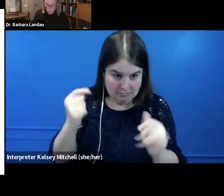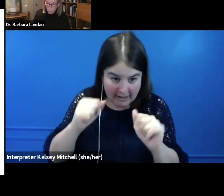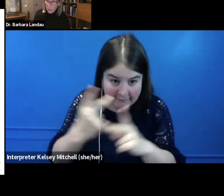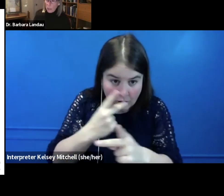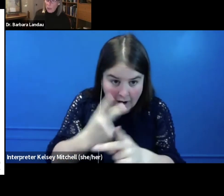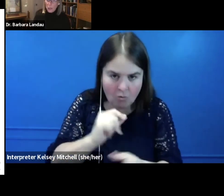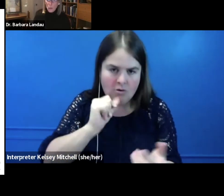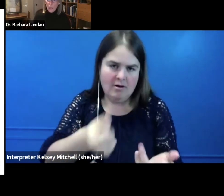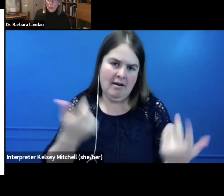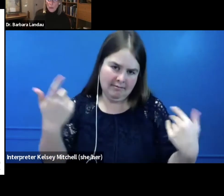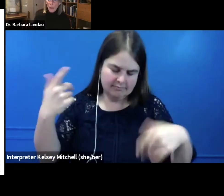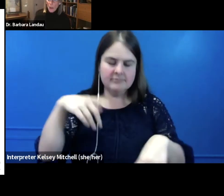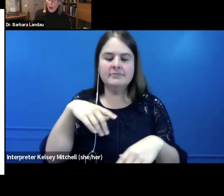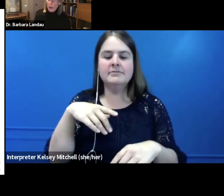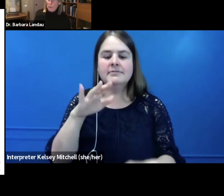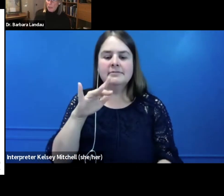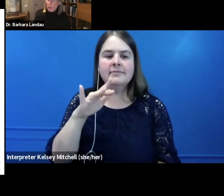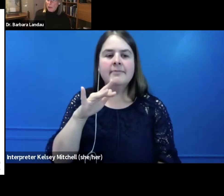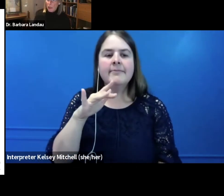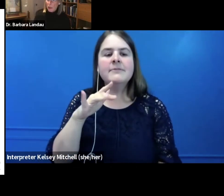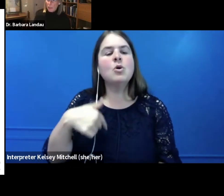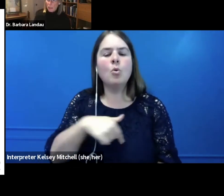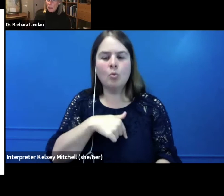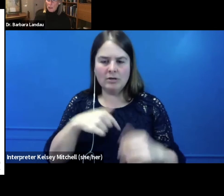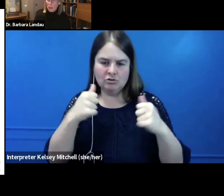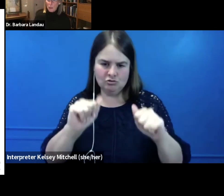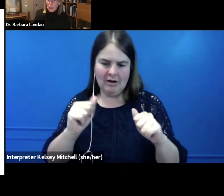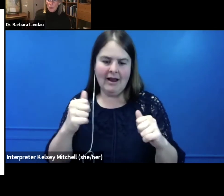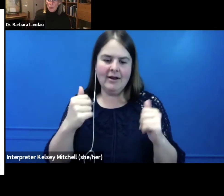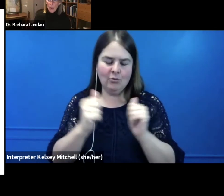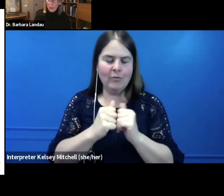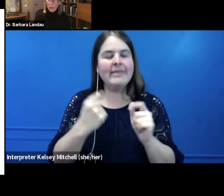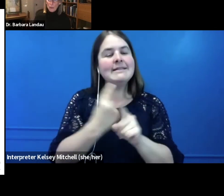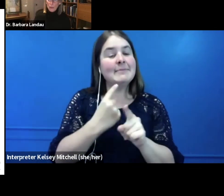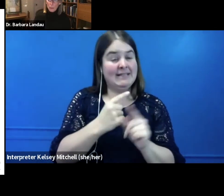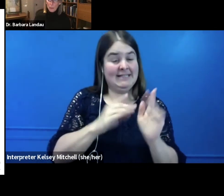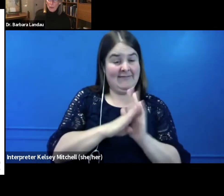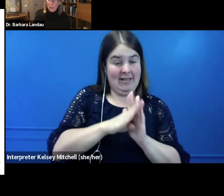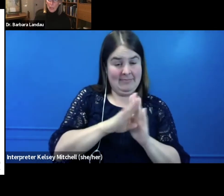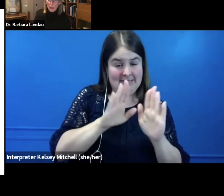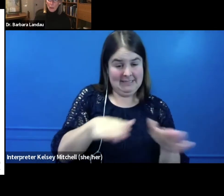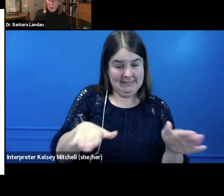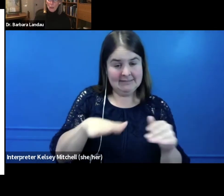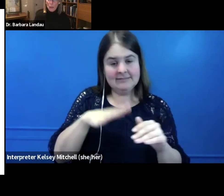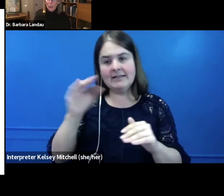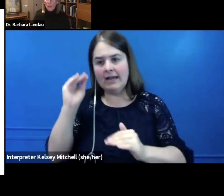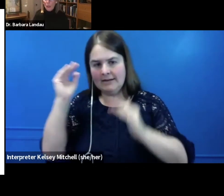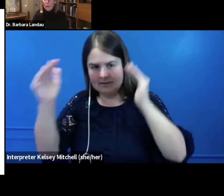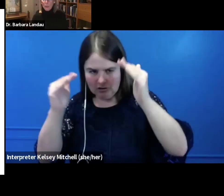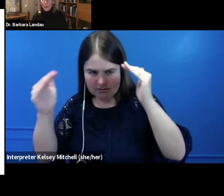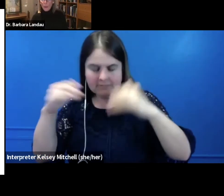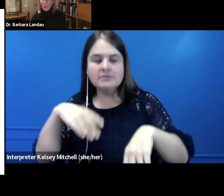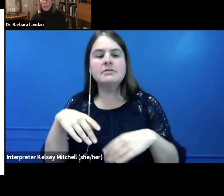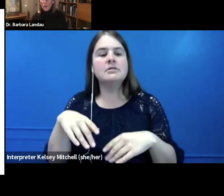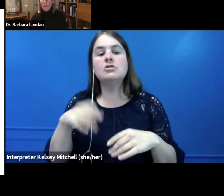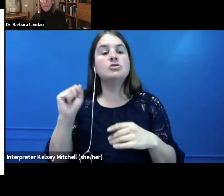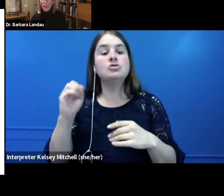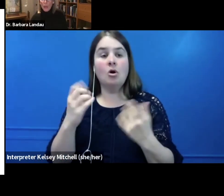we did this with typically developing kids and also adults typically developing adults and